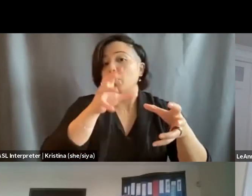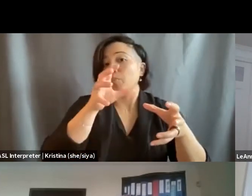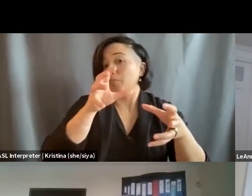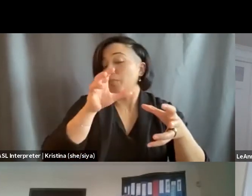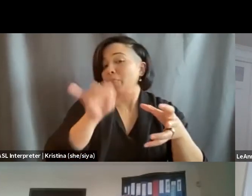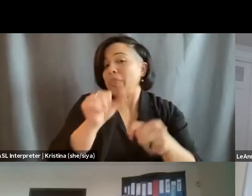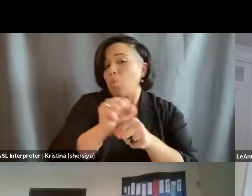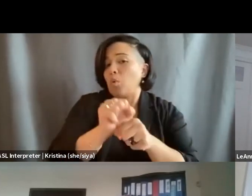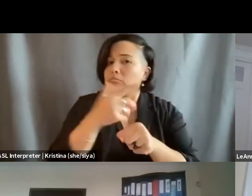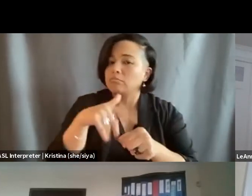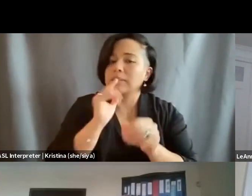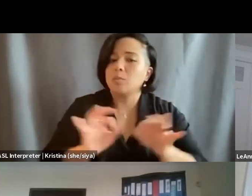But you know, we know that when you make/apply a universal design to learning, it